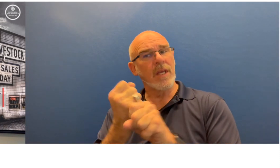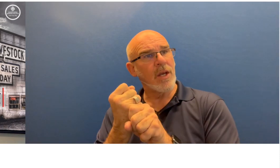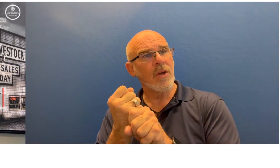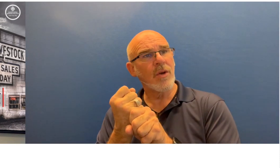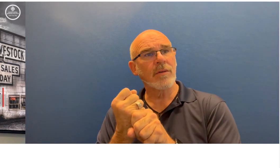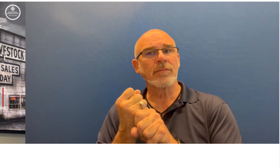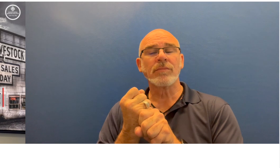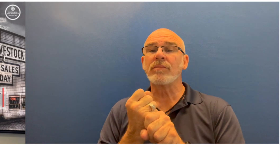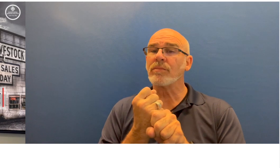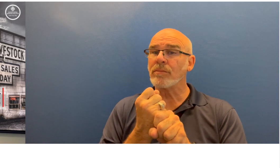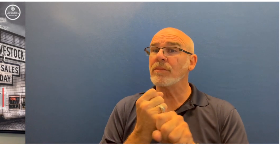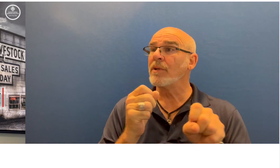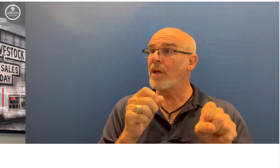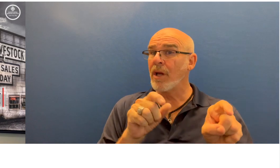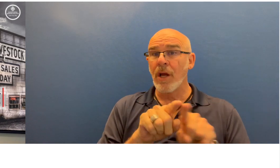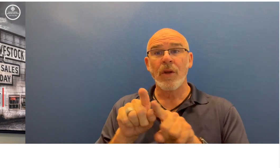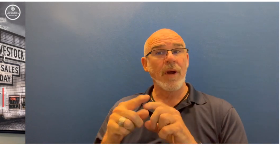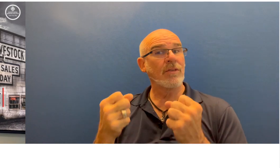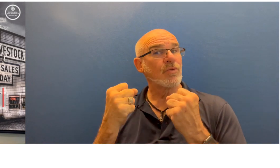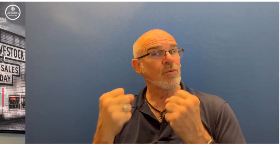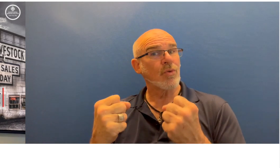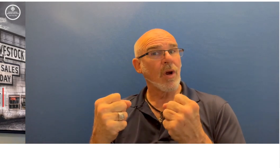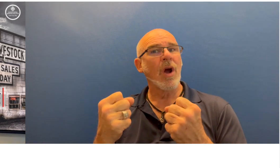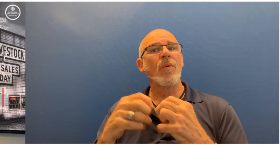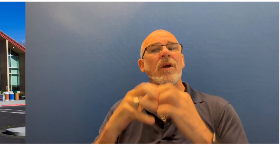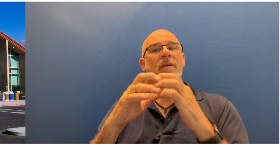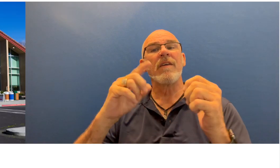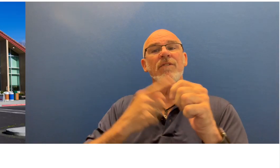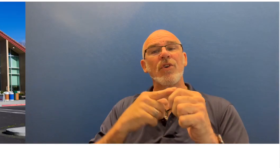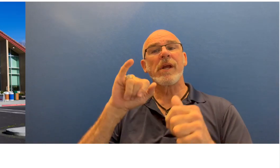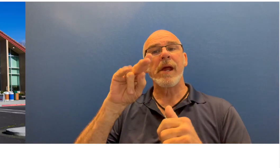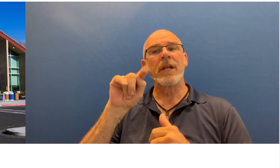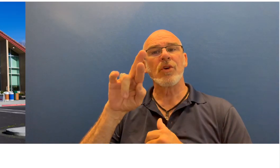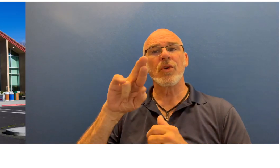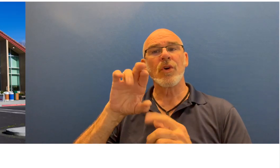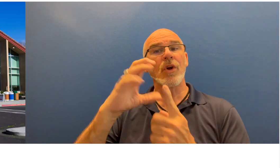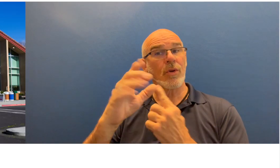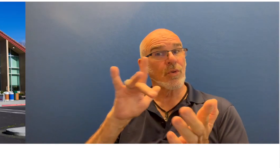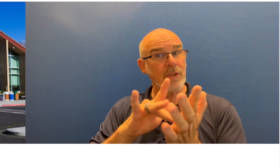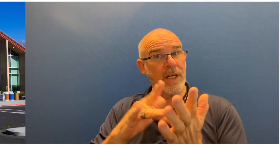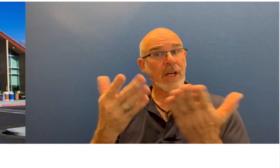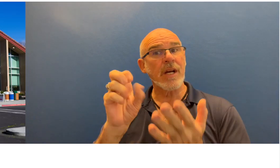We have a very vibrant, we were the creators of the first Intercultural Center here at Santa Rosa Junior College.